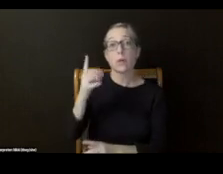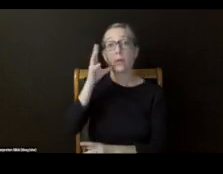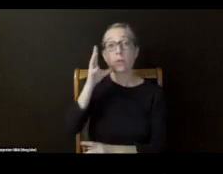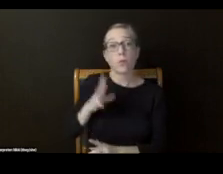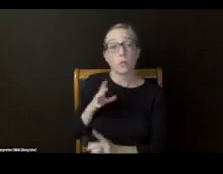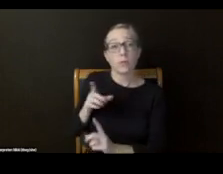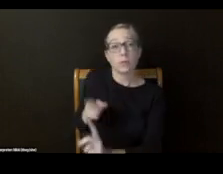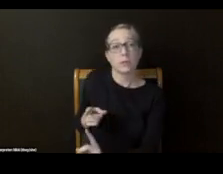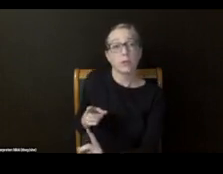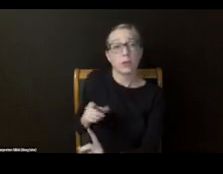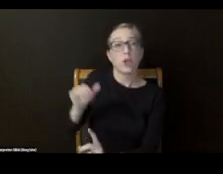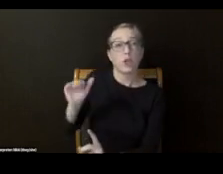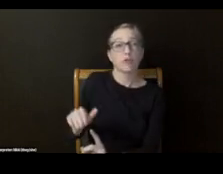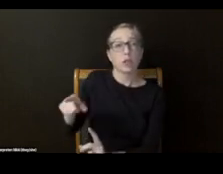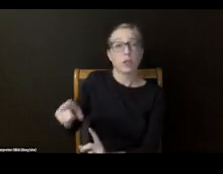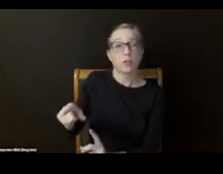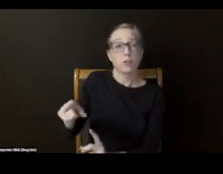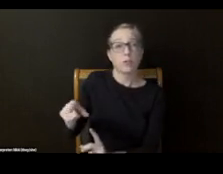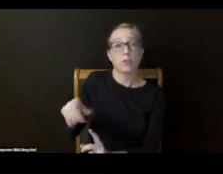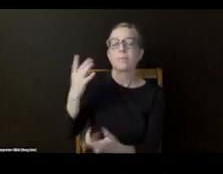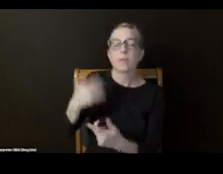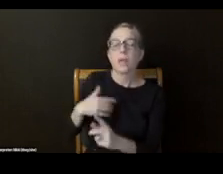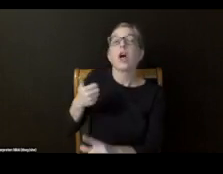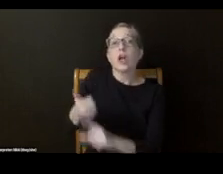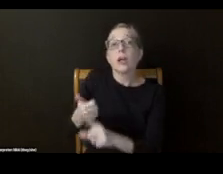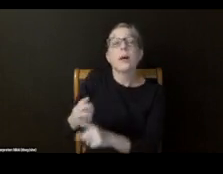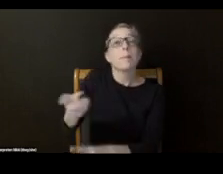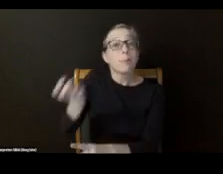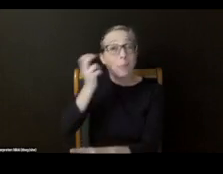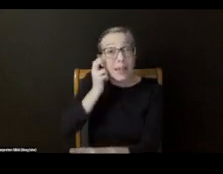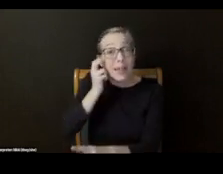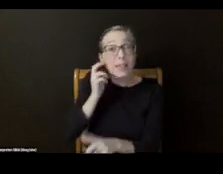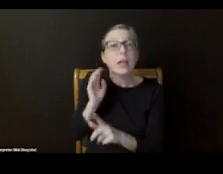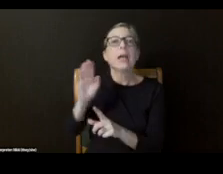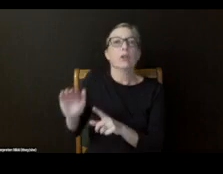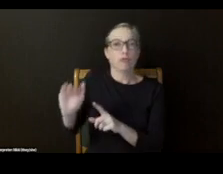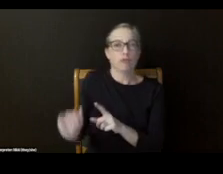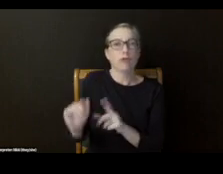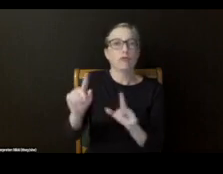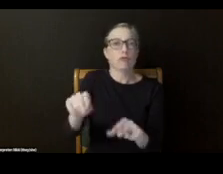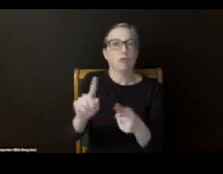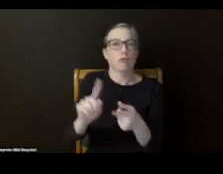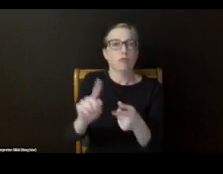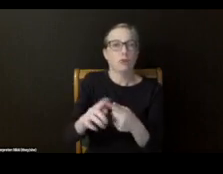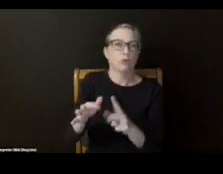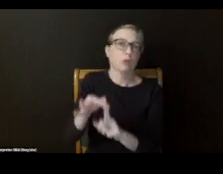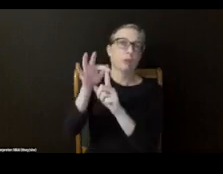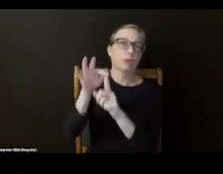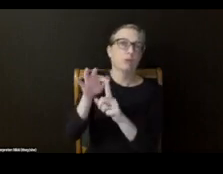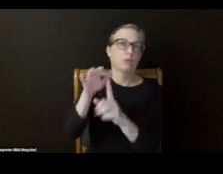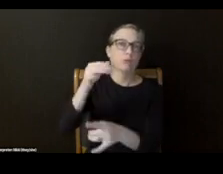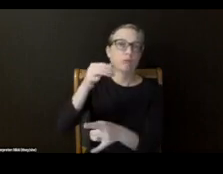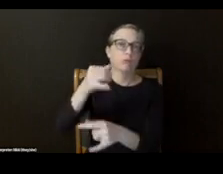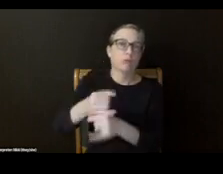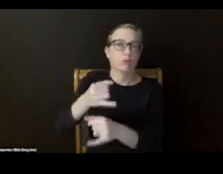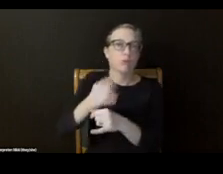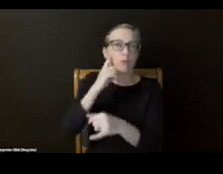like a special school for the blind as well. And whenever there's resources for her kids,